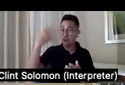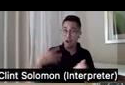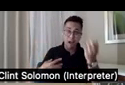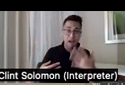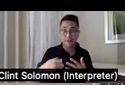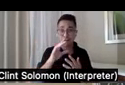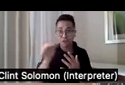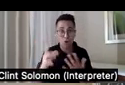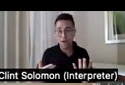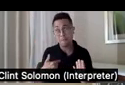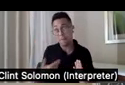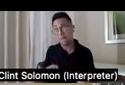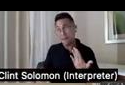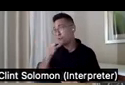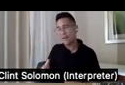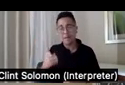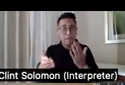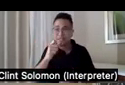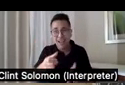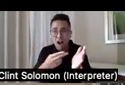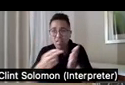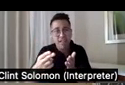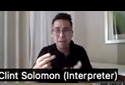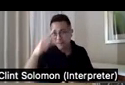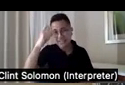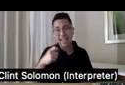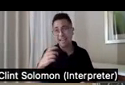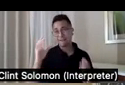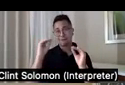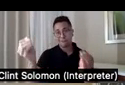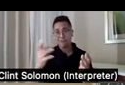i did it would not be authentic because i would have no preference for either one and i don't